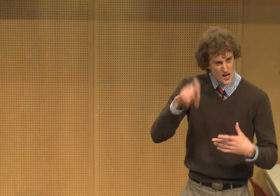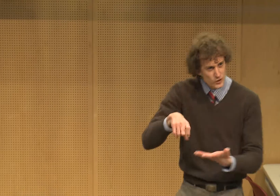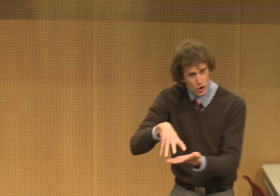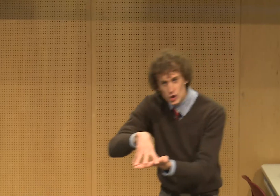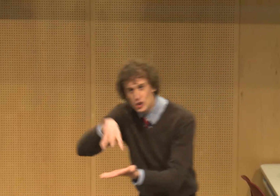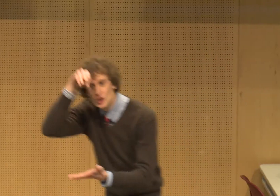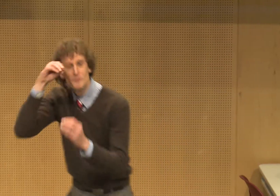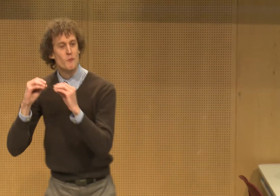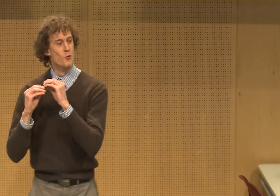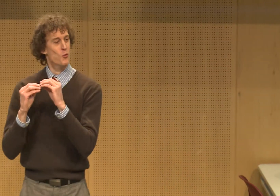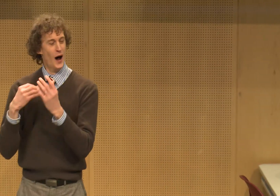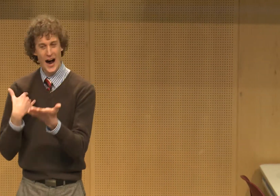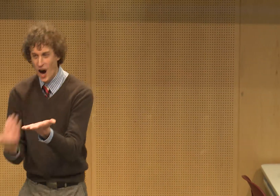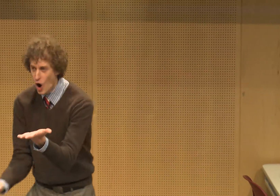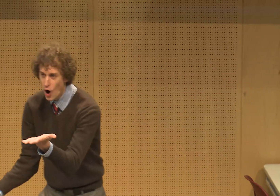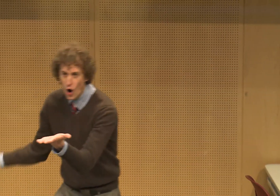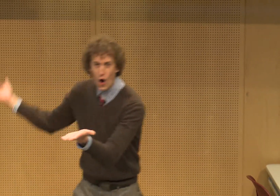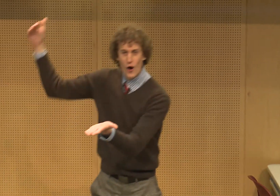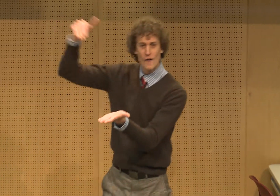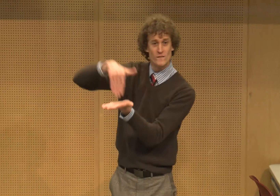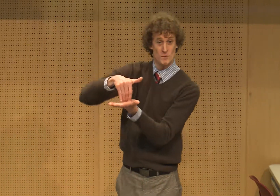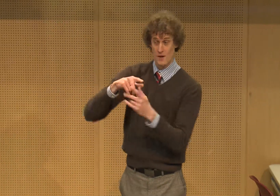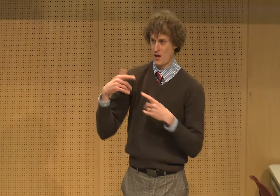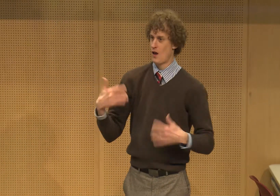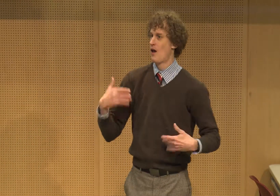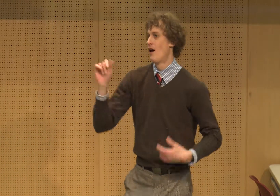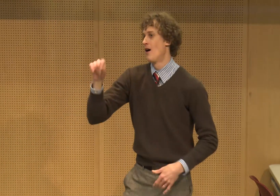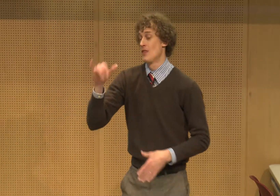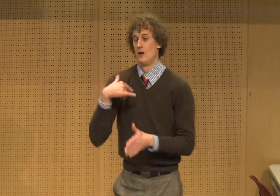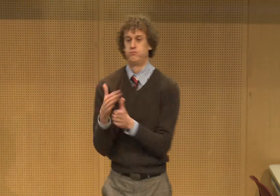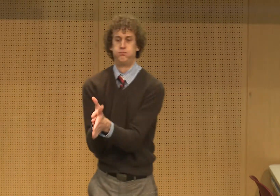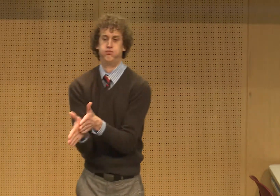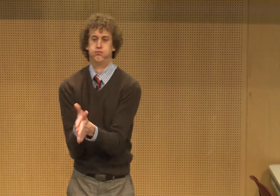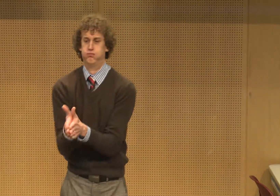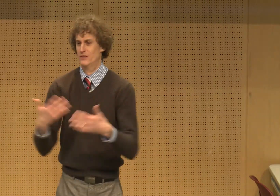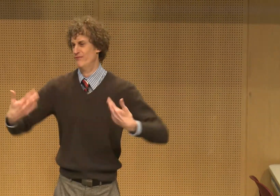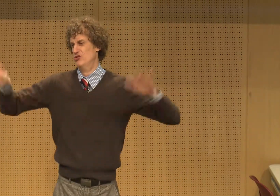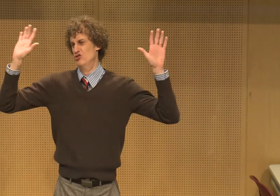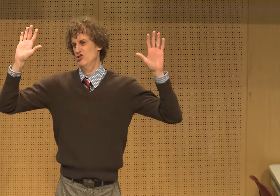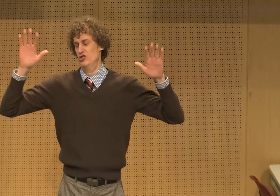And I realized I needed to learn more than just what I knew already,